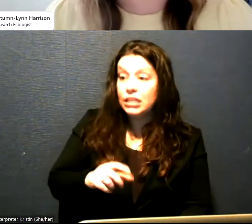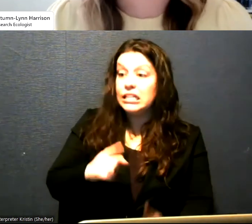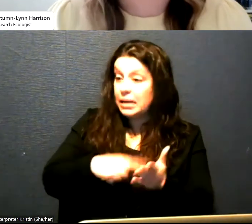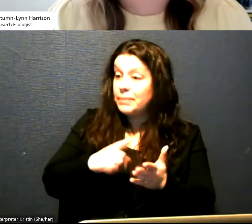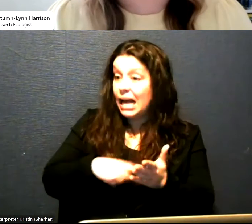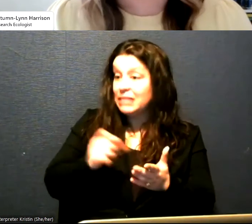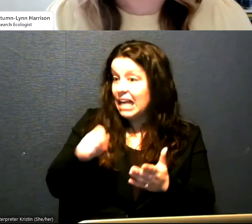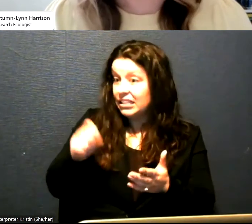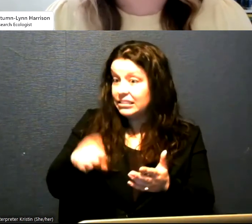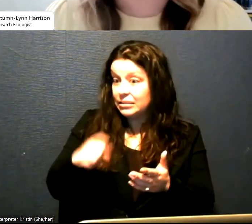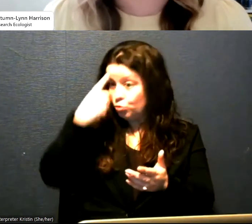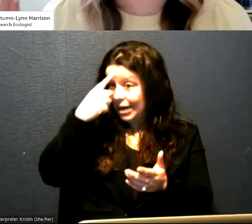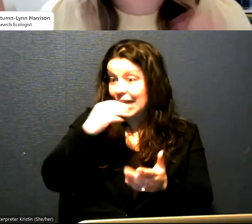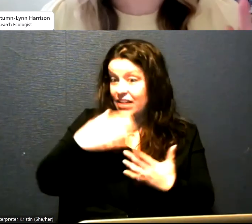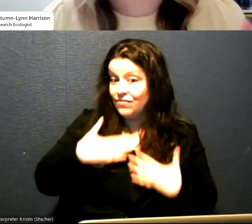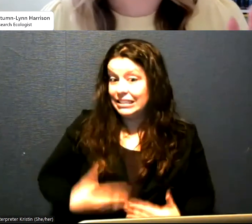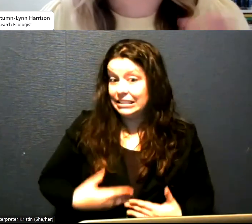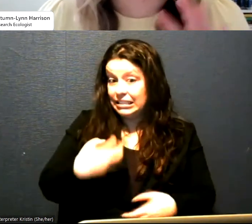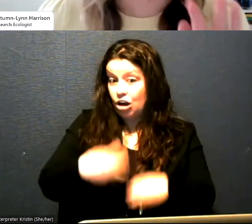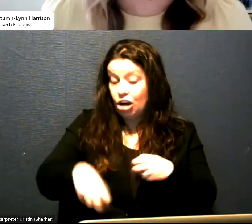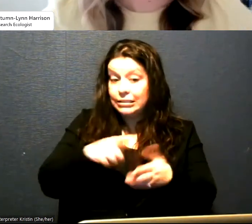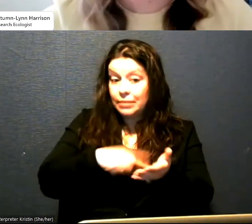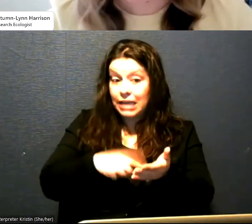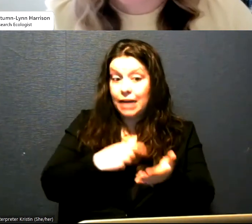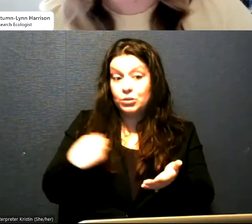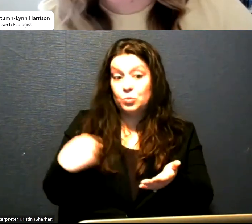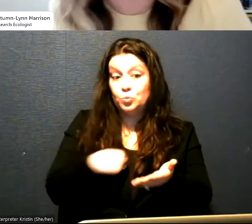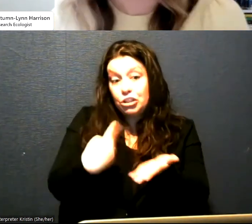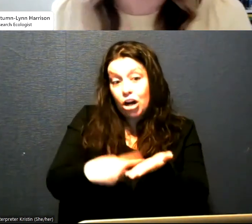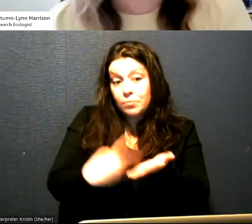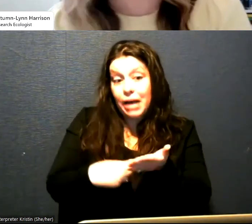We've talked about the crazy moves we have to make in the field, crawl on our bellies or jump up and